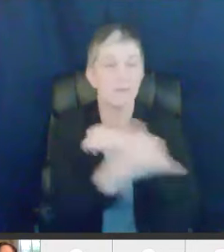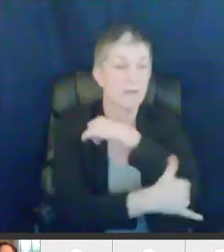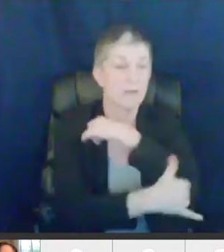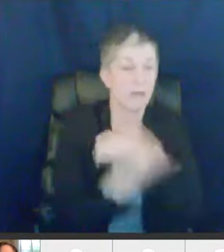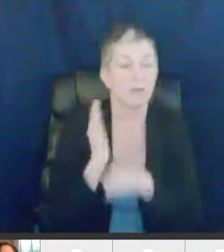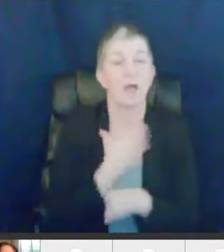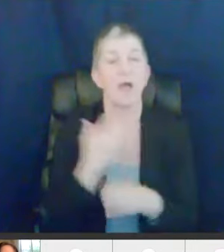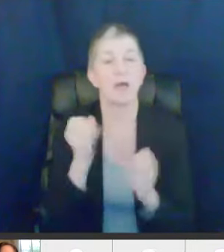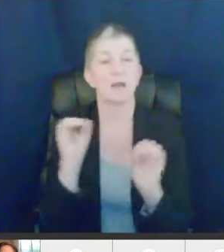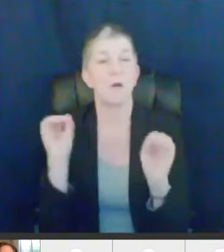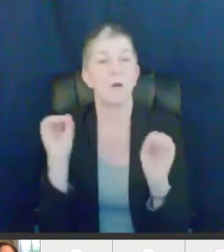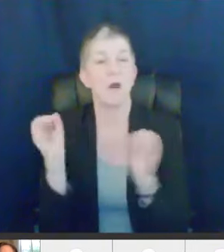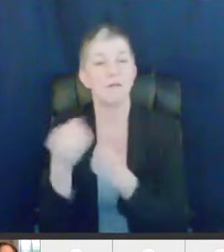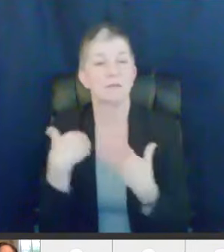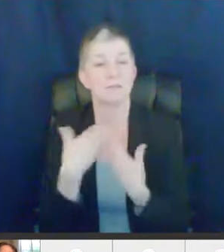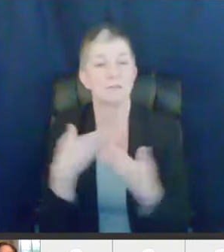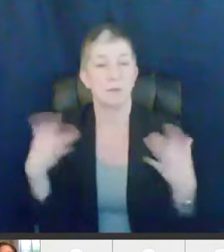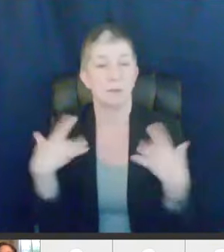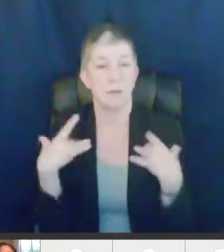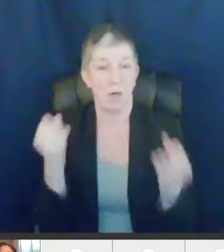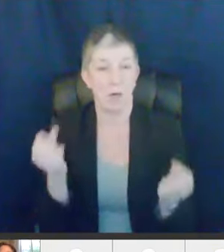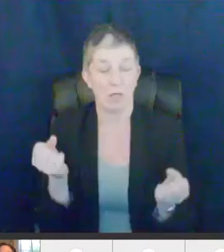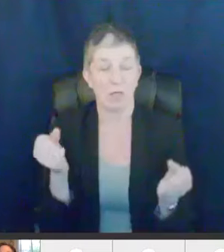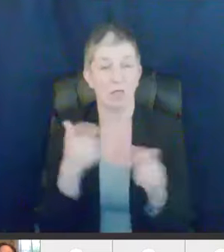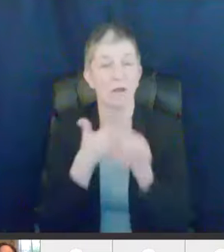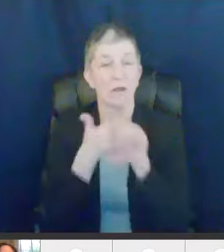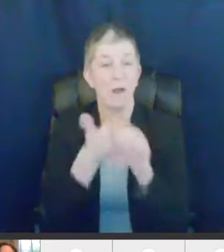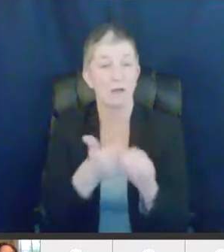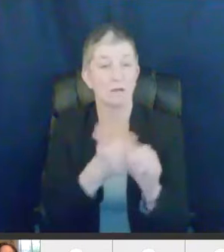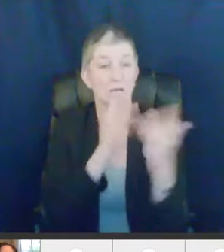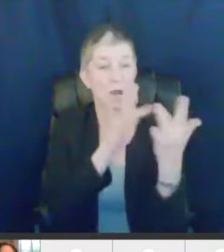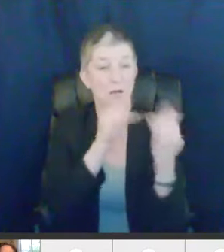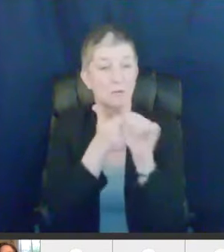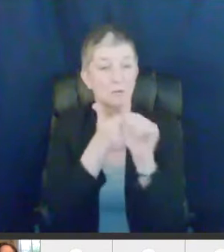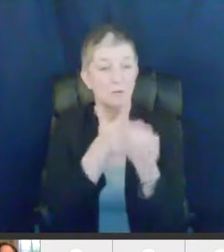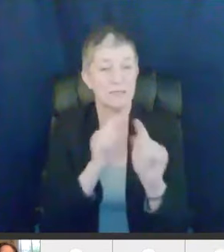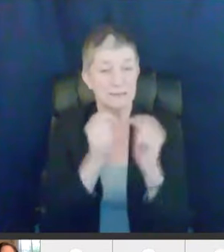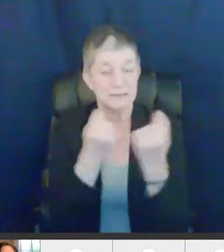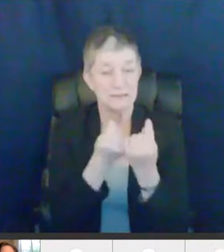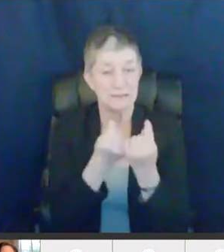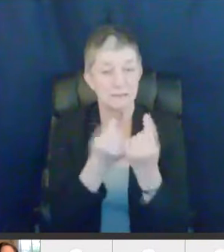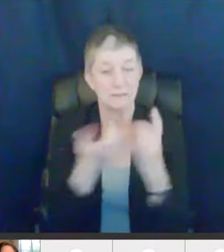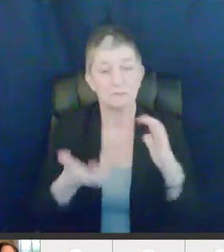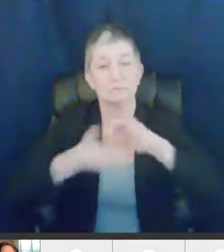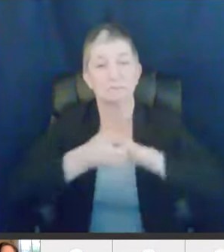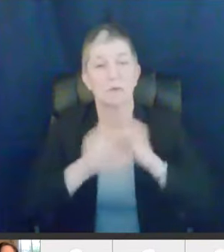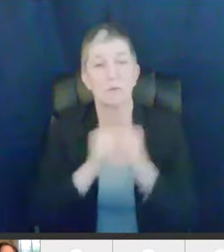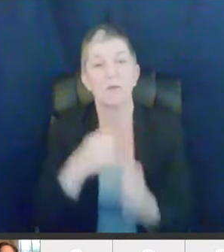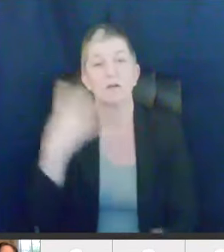contact tracing team is partnering with four trusted Montgomery County based